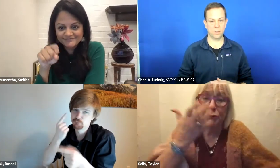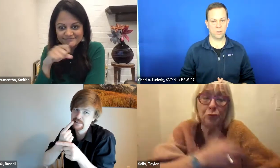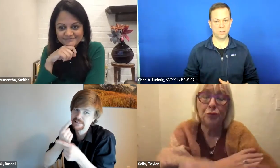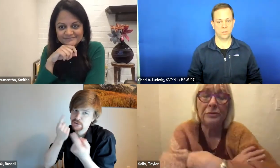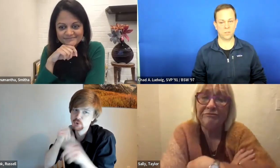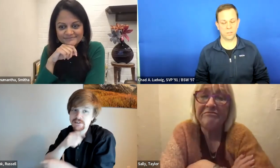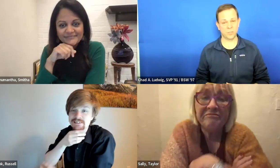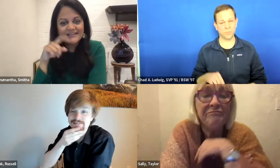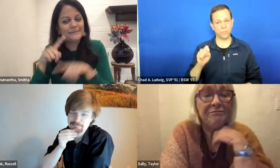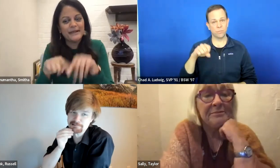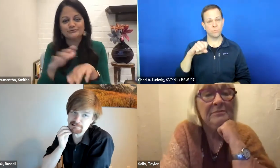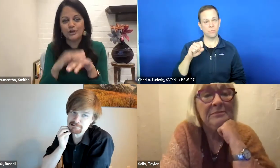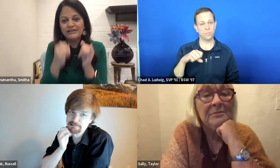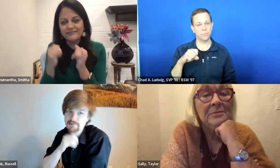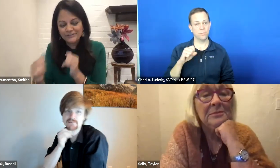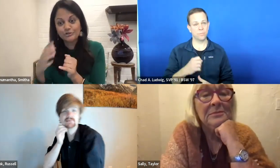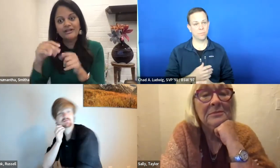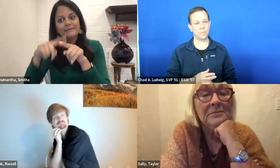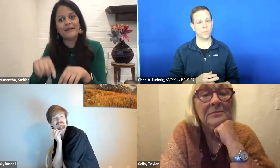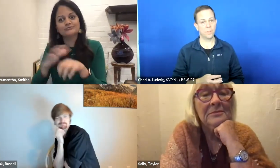Yeah. We were lucky to have the interpreter, yeah...